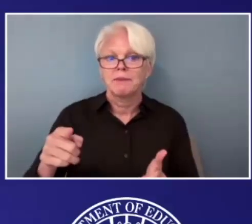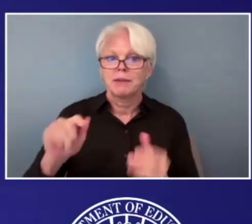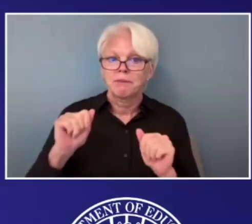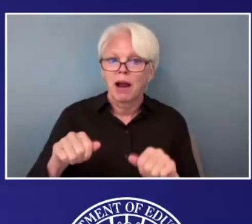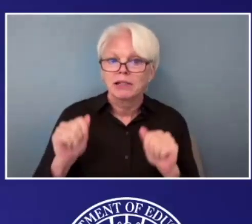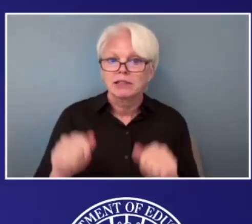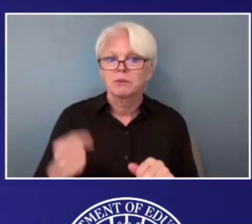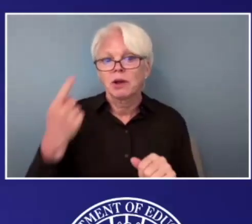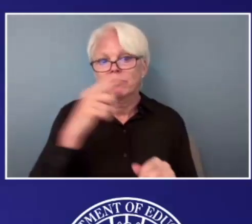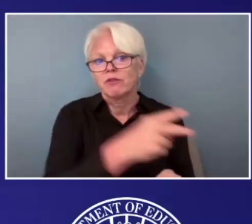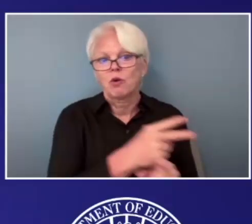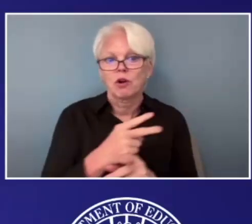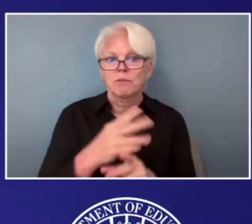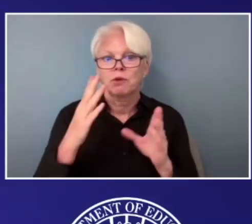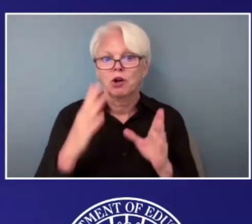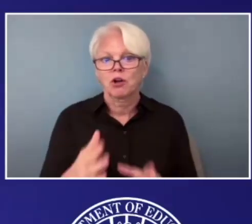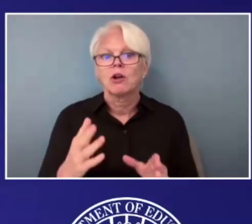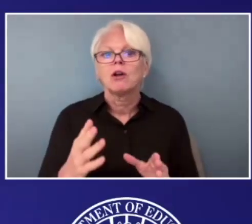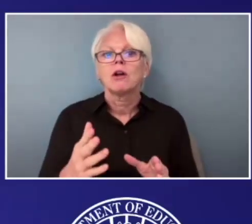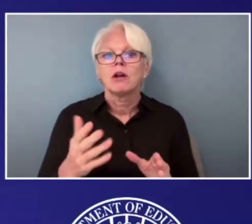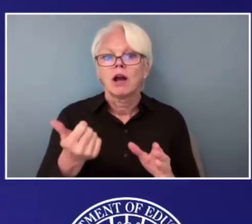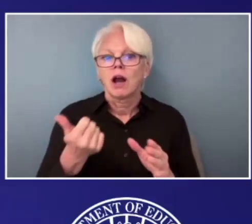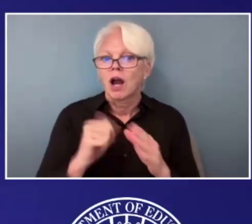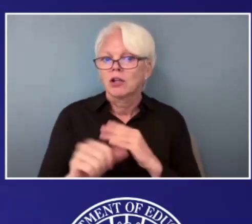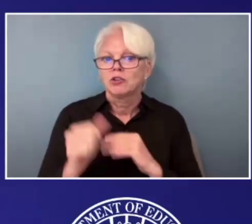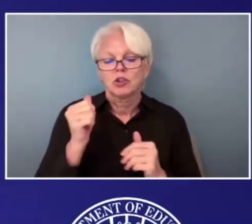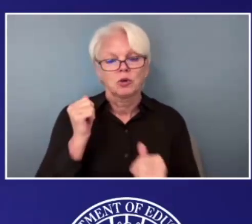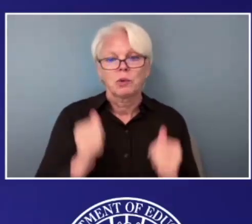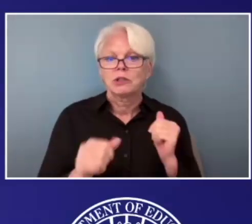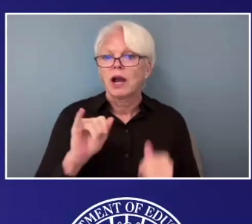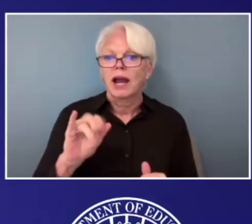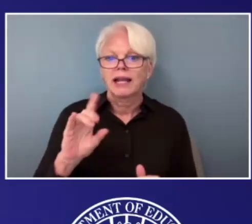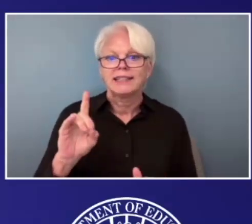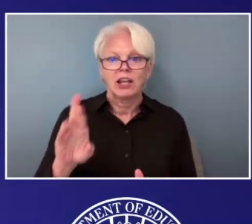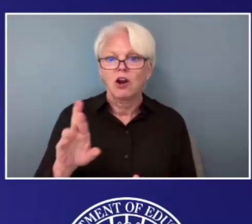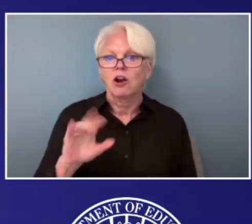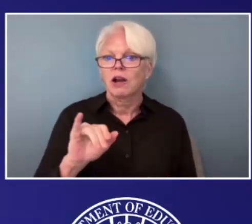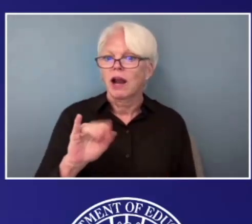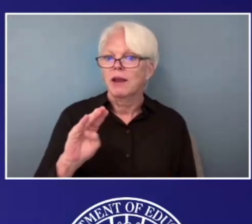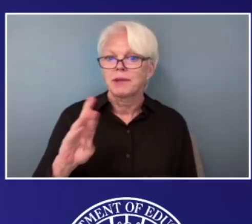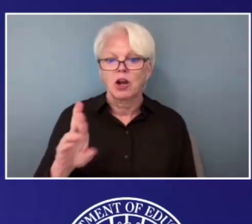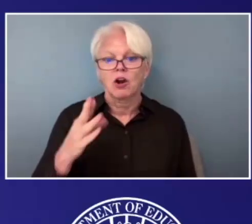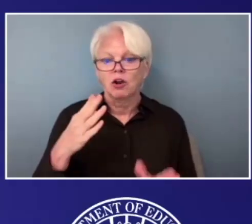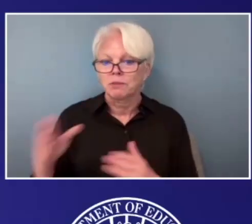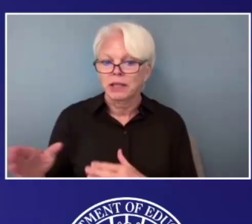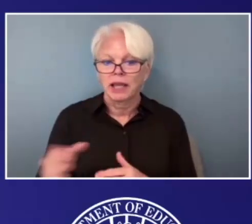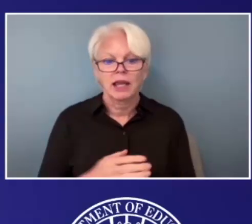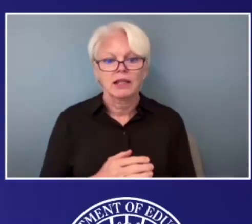borrowers under whatever IDR/IBR Plan they may be eligible for.